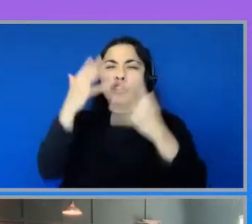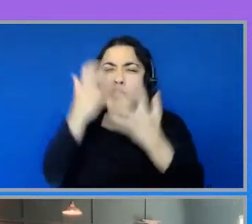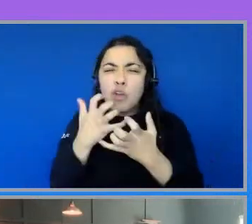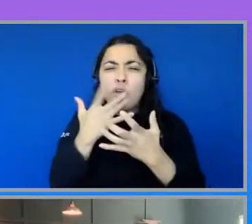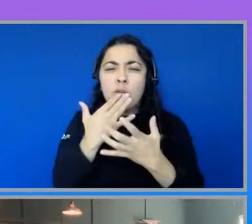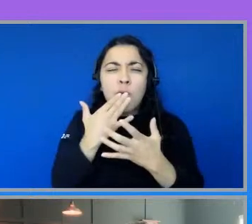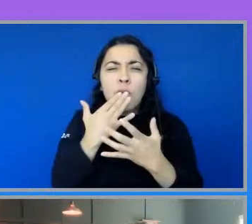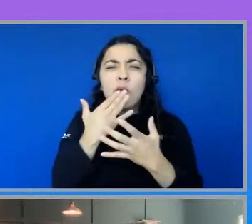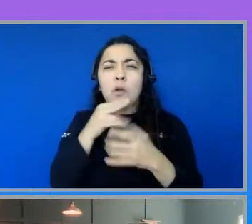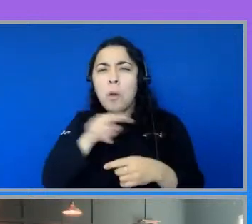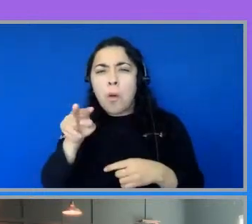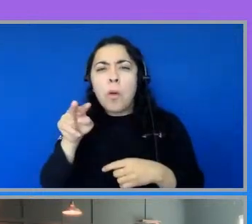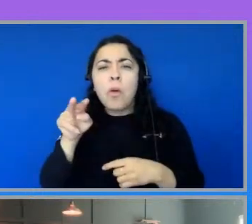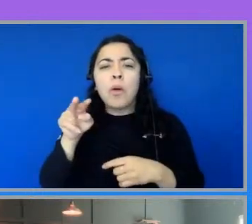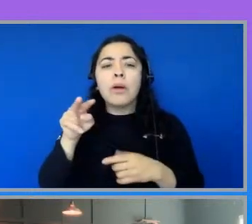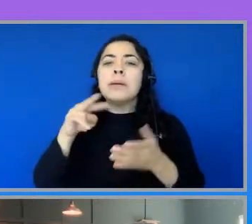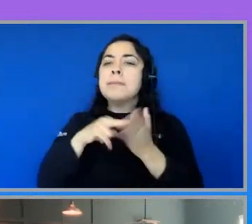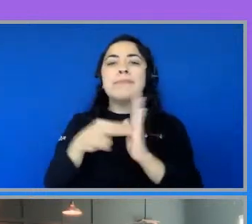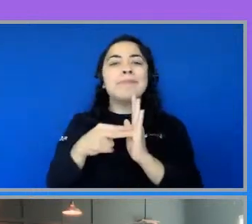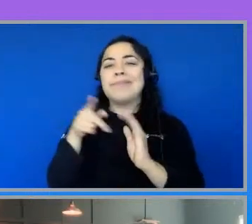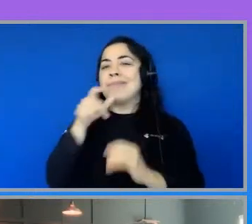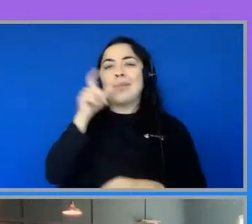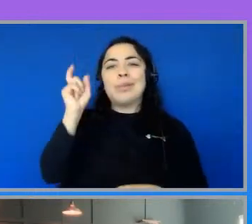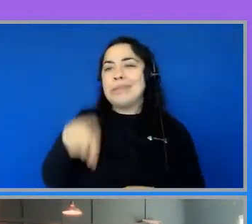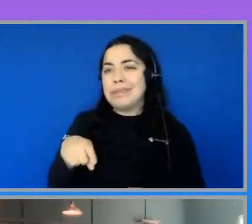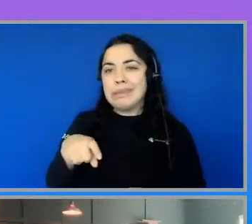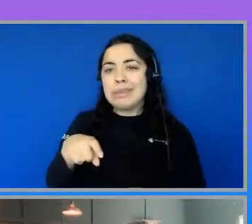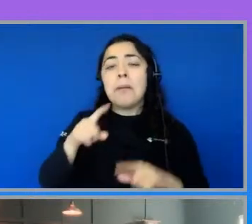color on its own standing there, it wouldn't be needed, but it's